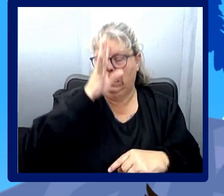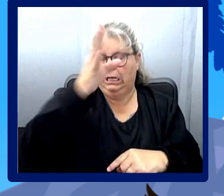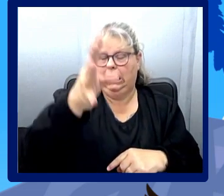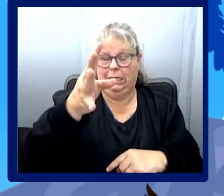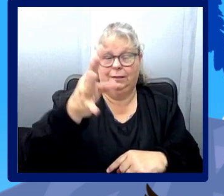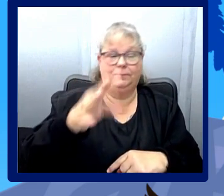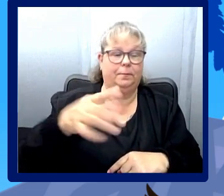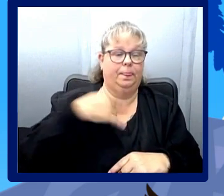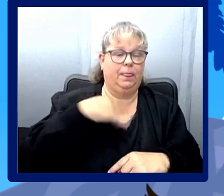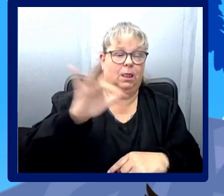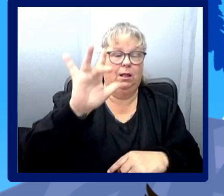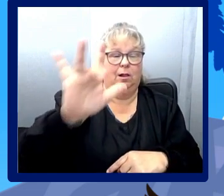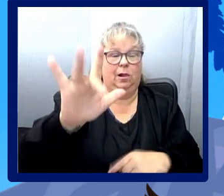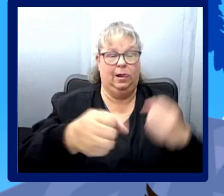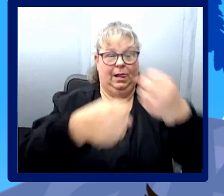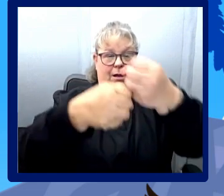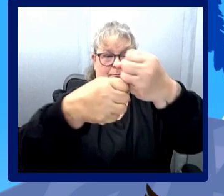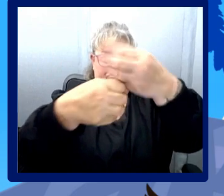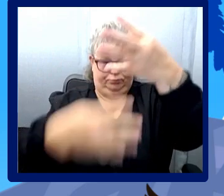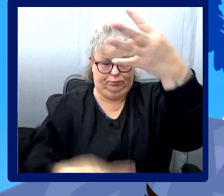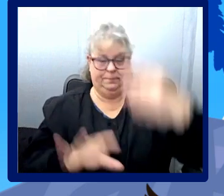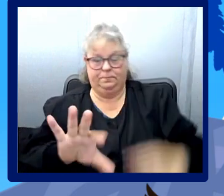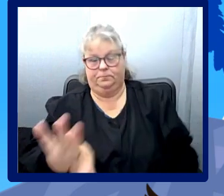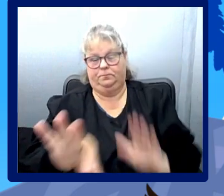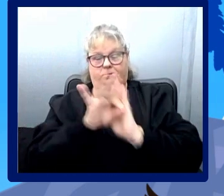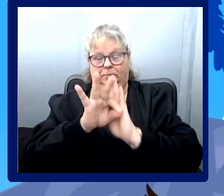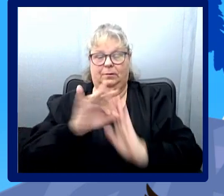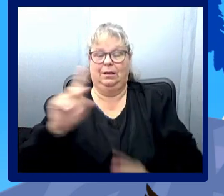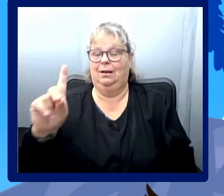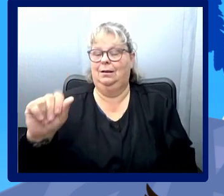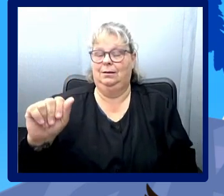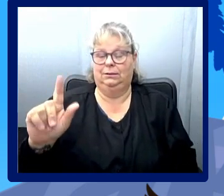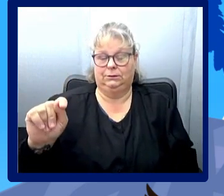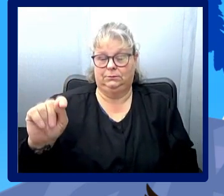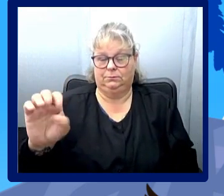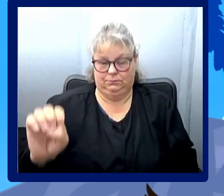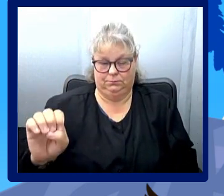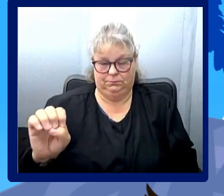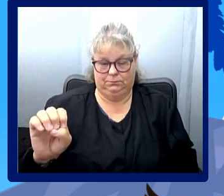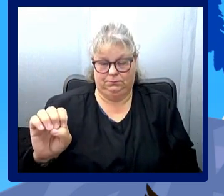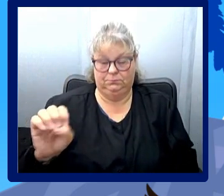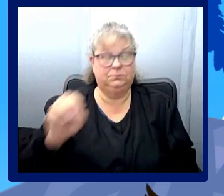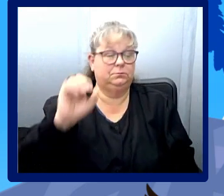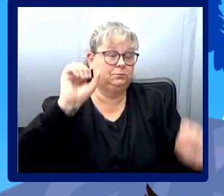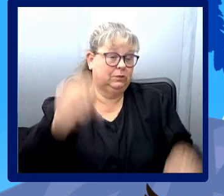but what I'm gonna do right now is just create this sample one, just so you can see how easy it is.